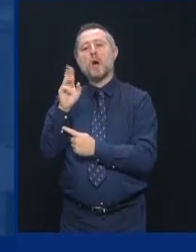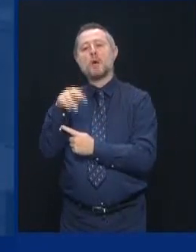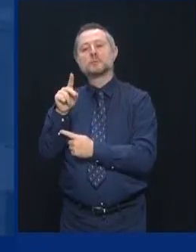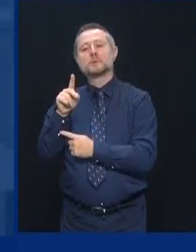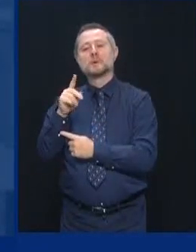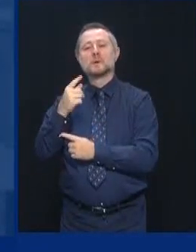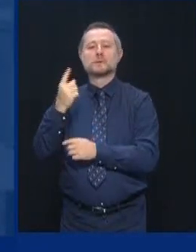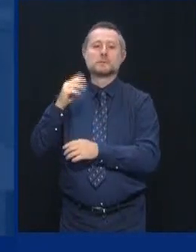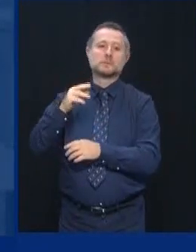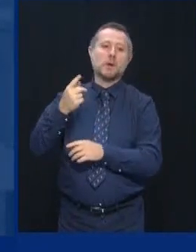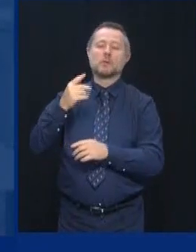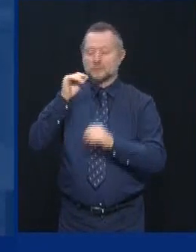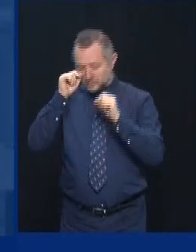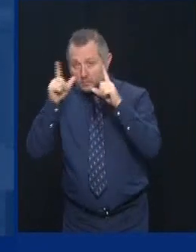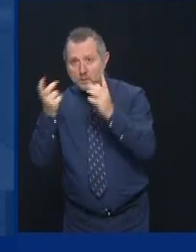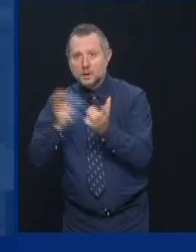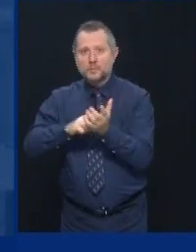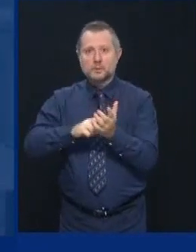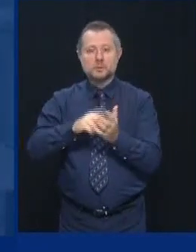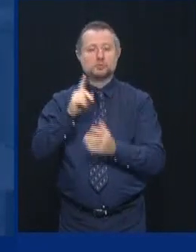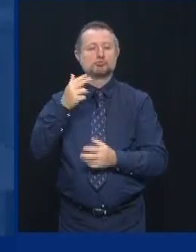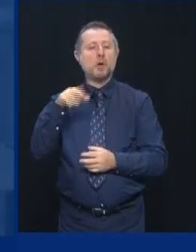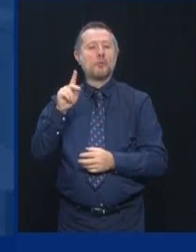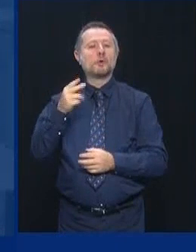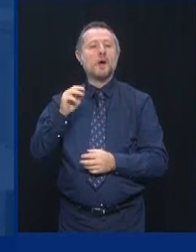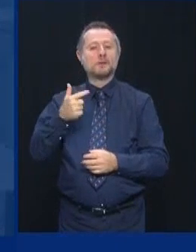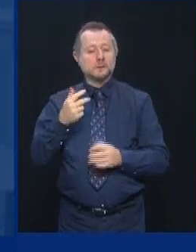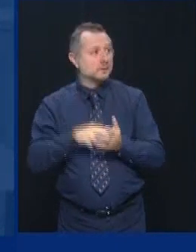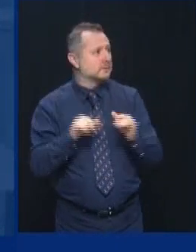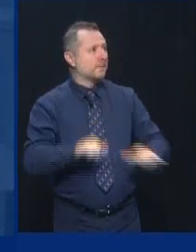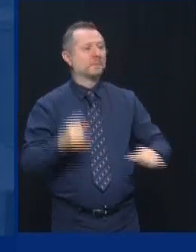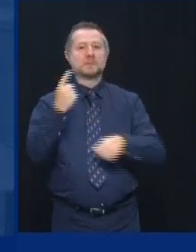GROUNDHOG DAY. REMEMBER THAT MOVIE?